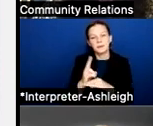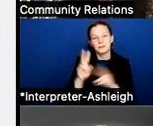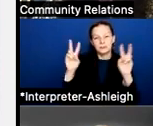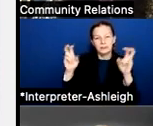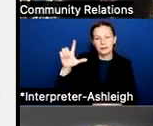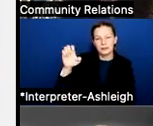roundrockisd.org.